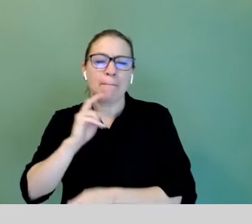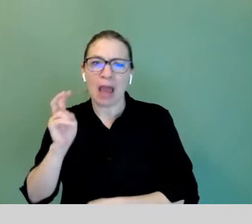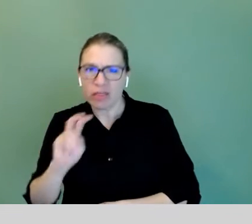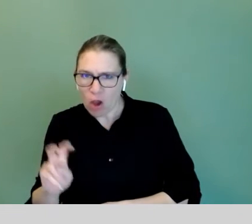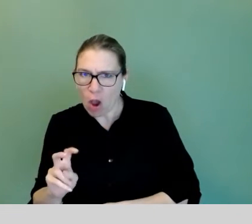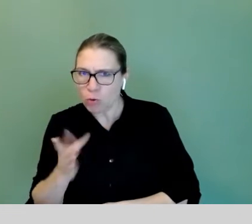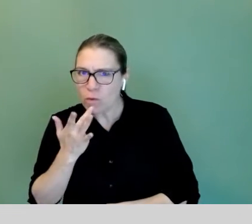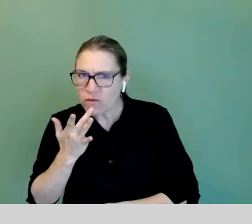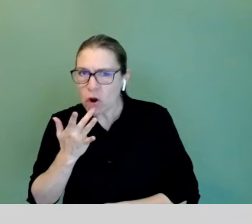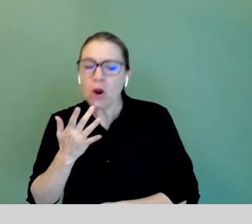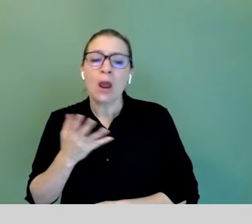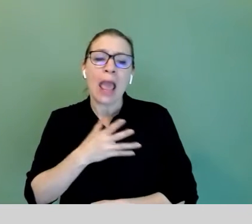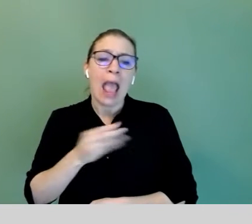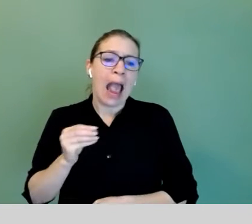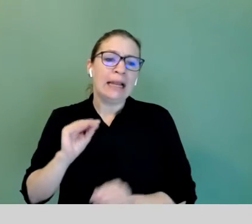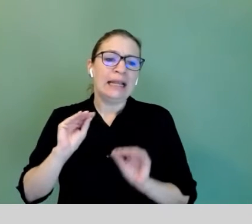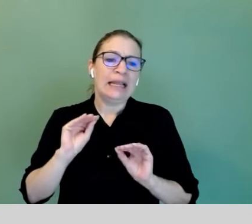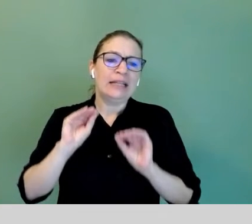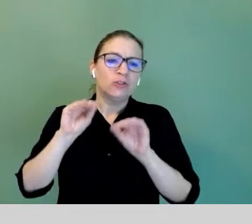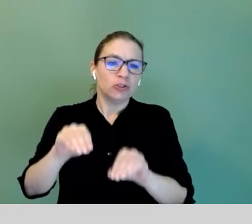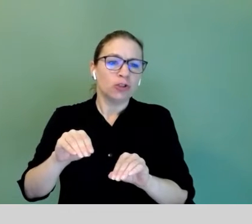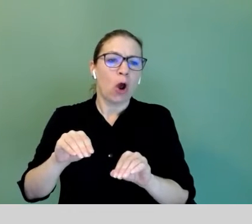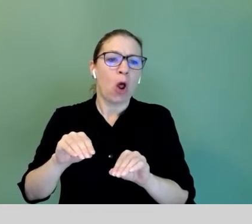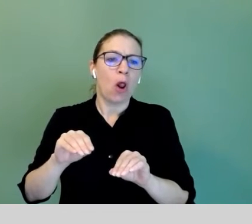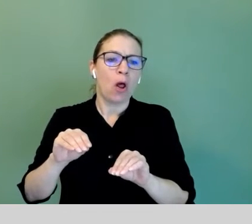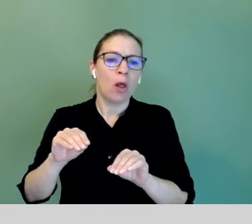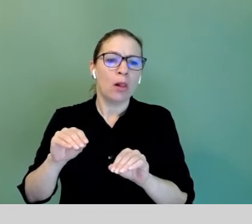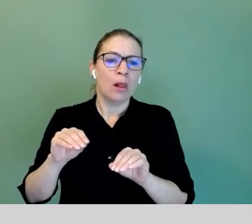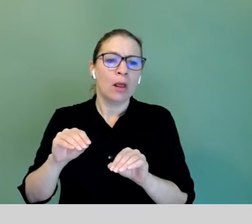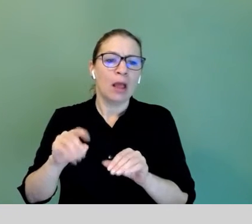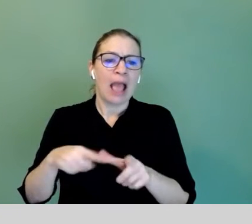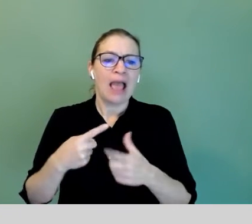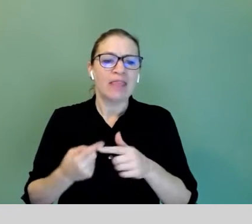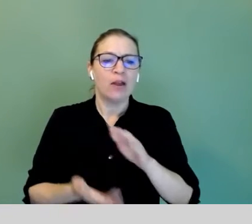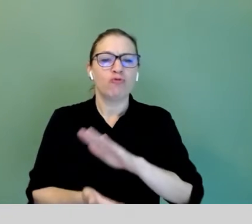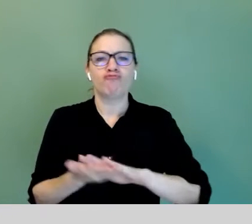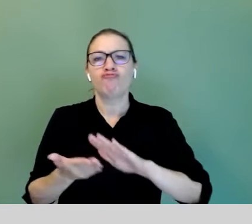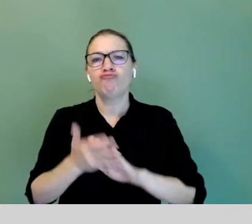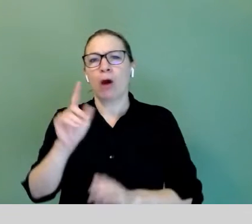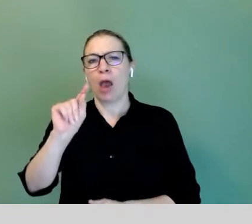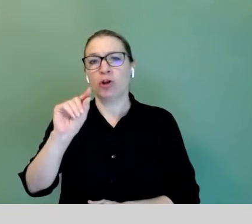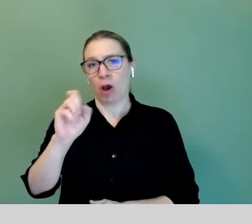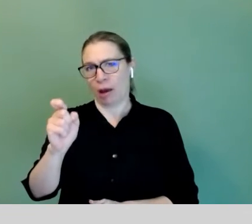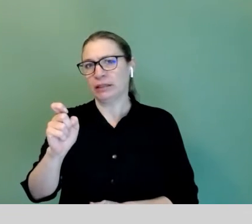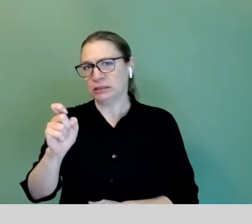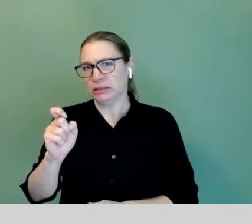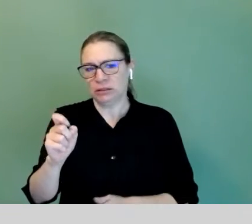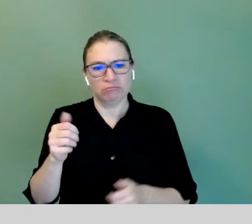you want to run it on, and install with pip, and then just run tox.